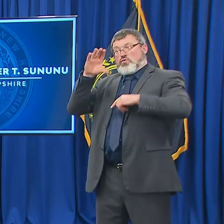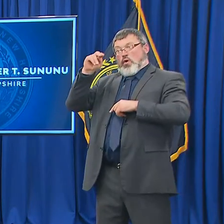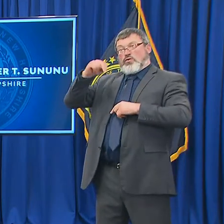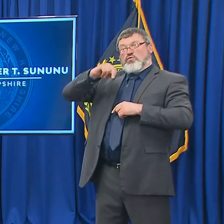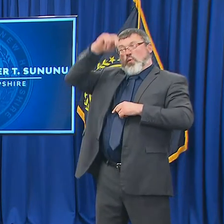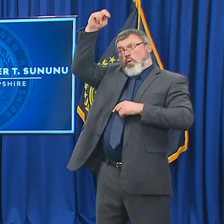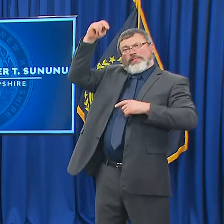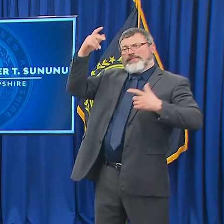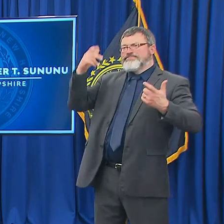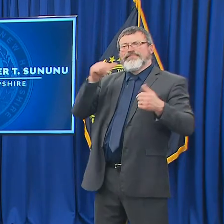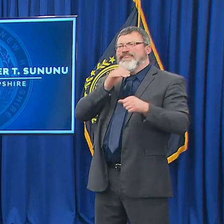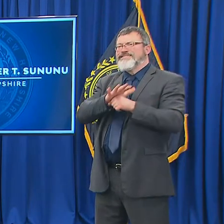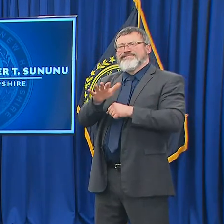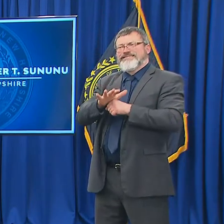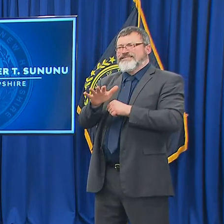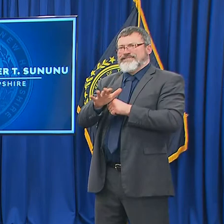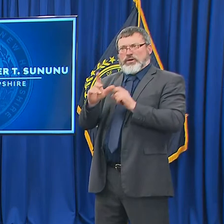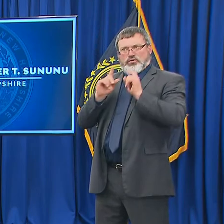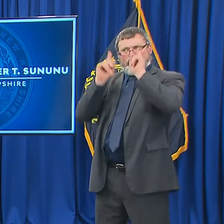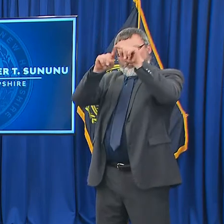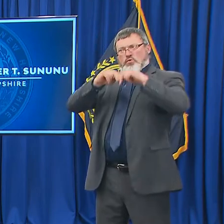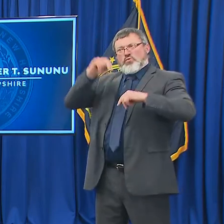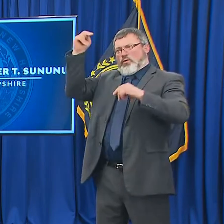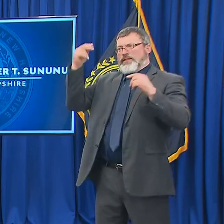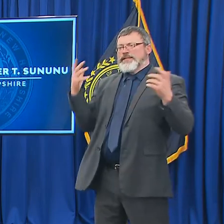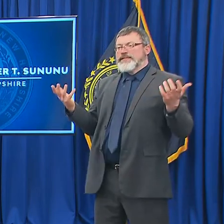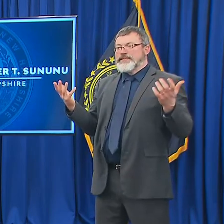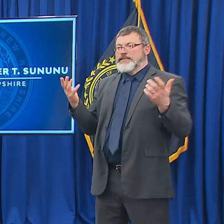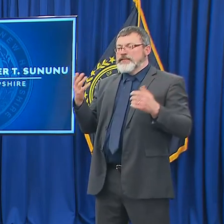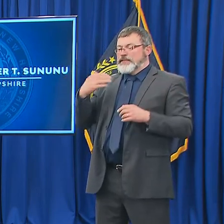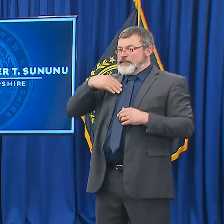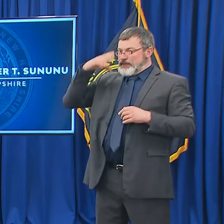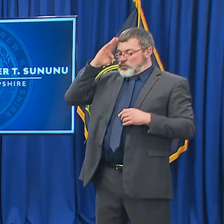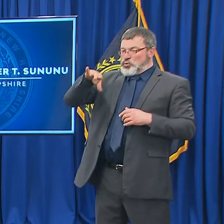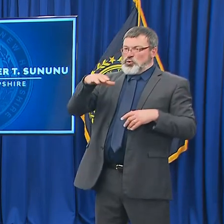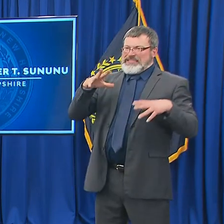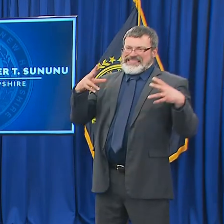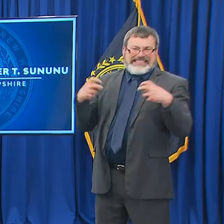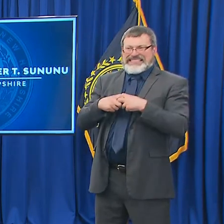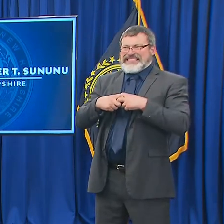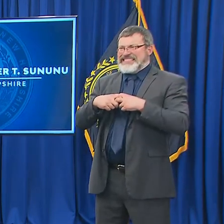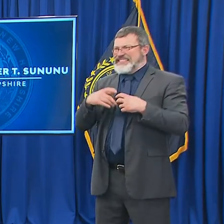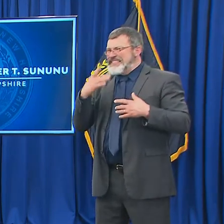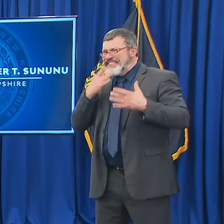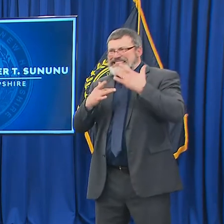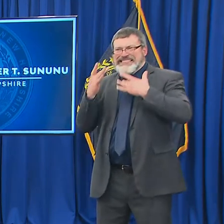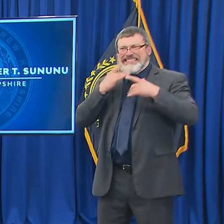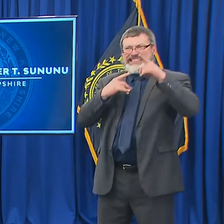but they were also sharing staff with the hospital and a lot of ways we had nursing facilities in Manchester